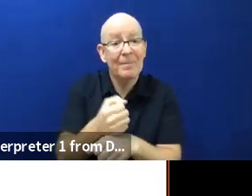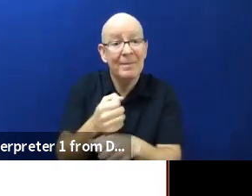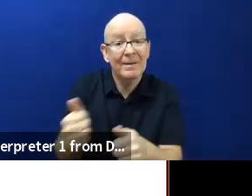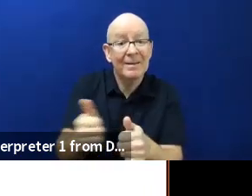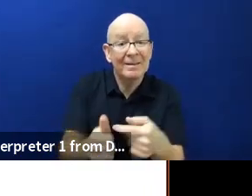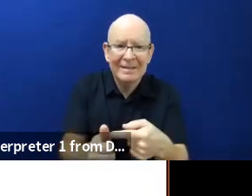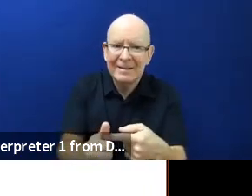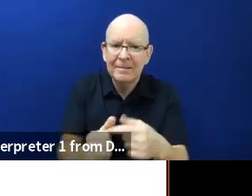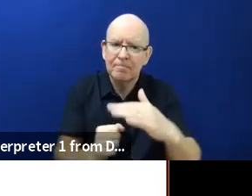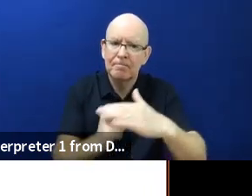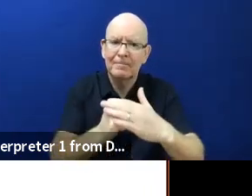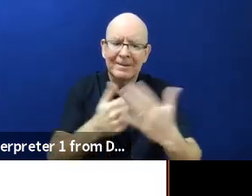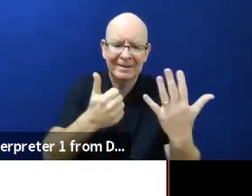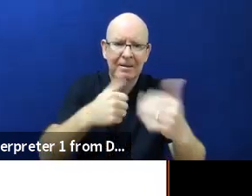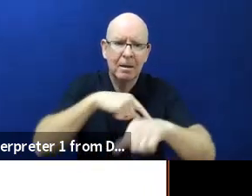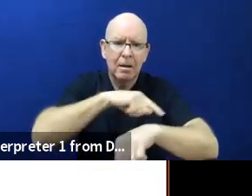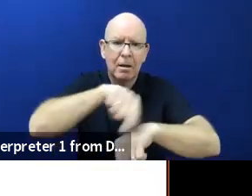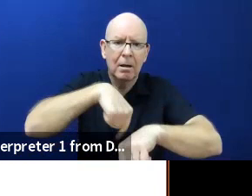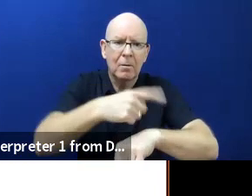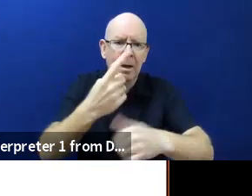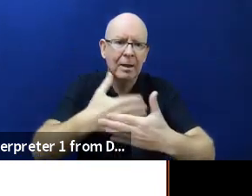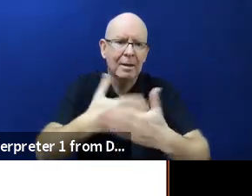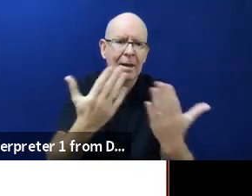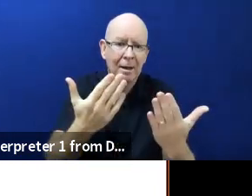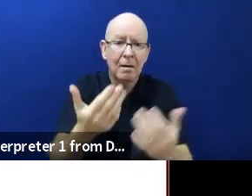your disability card can be meaningless if public transport is not accessible.